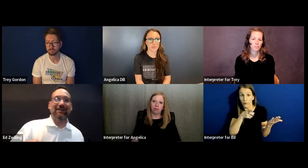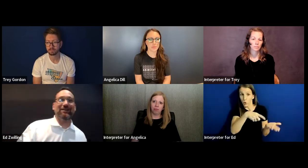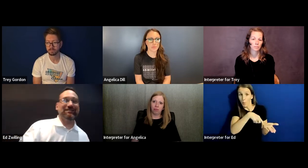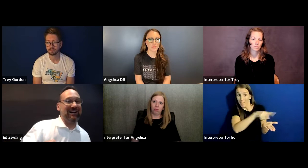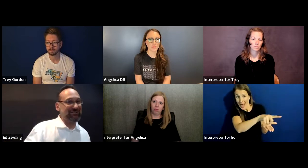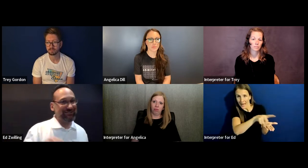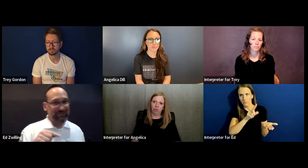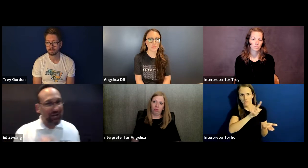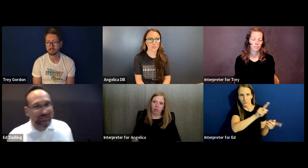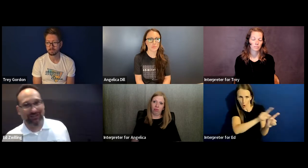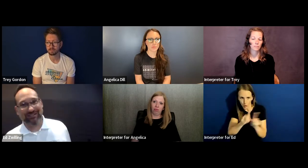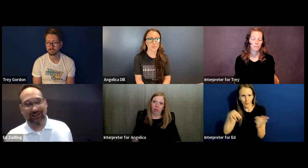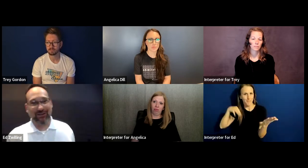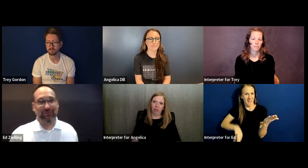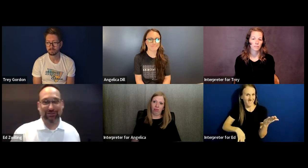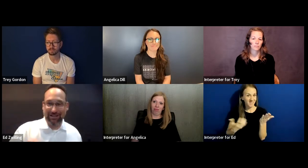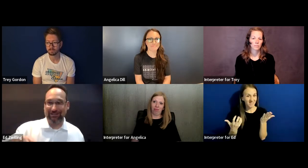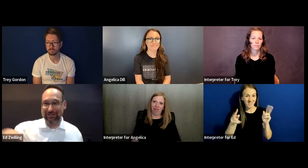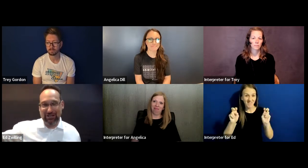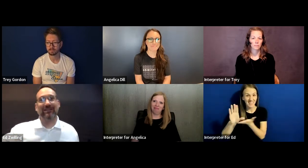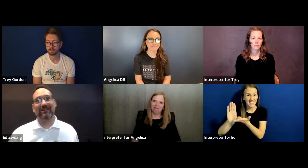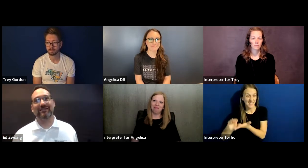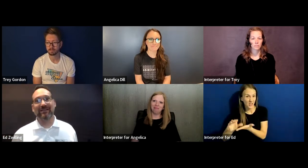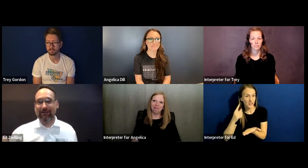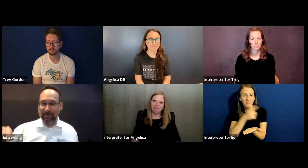it's not just a deduction it's not like you're just getting to deduct this